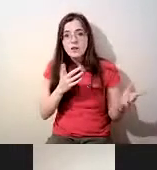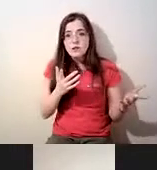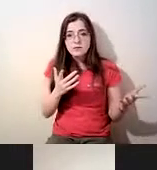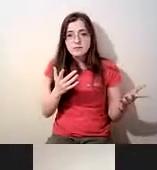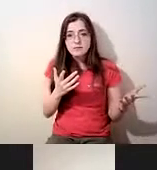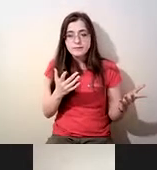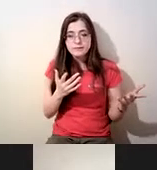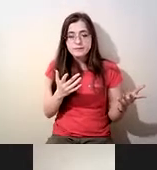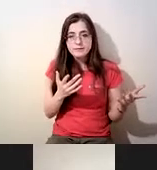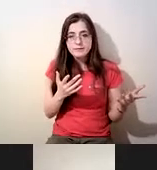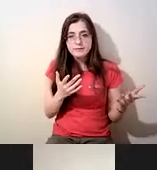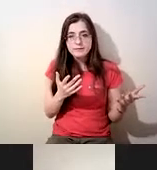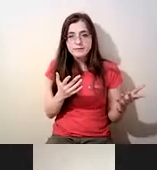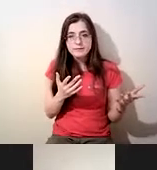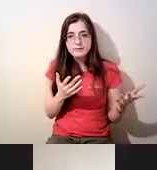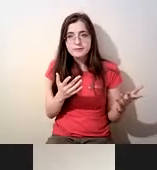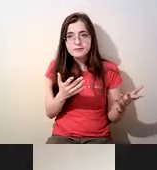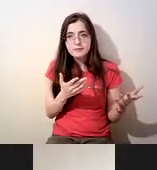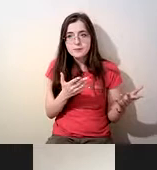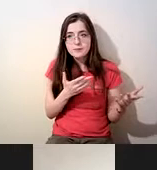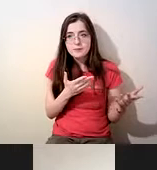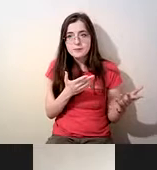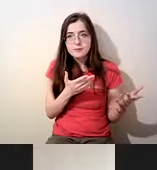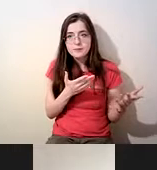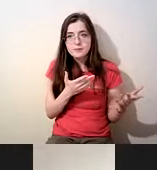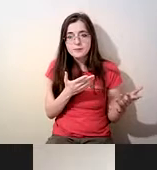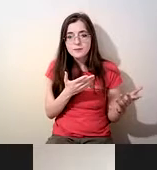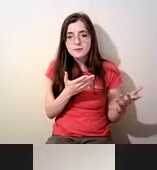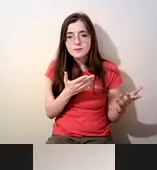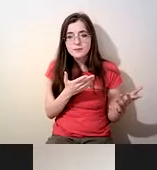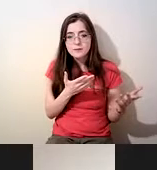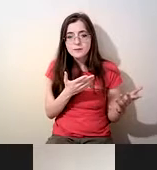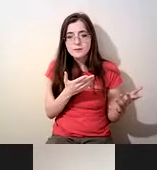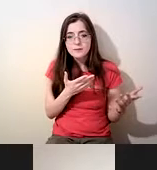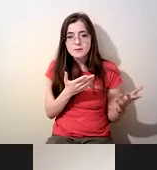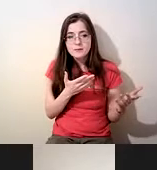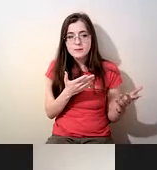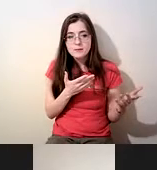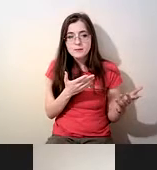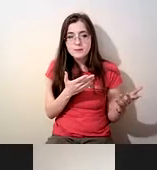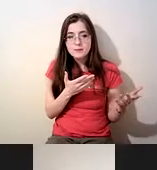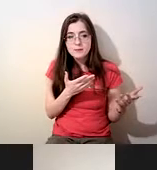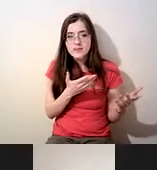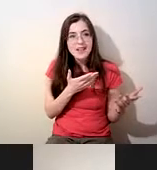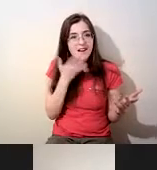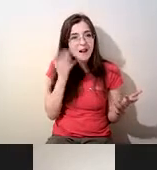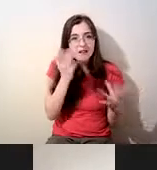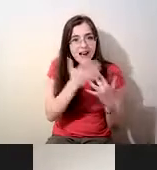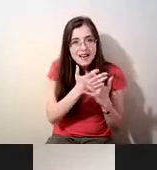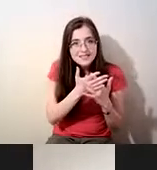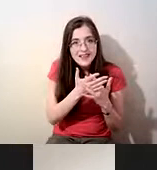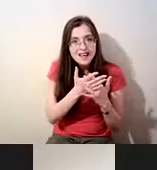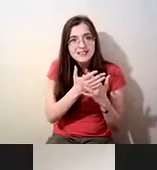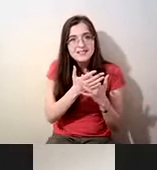um not struggling to have access to planetary products for instance and it becomes like a